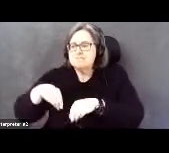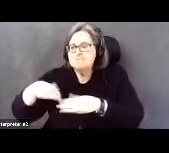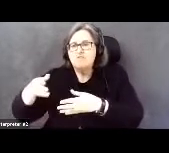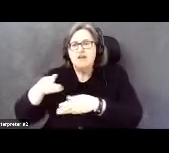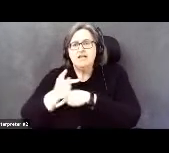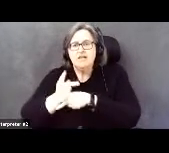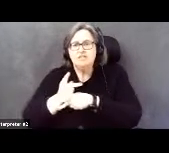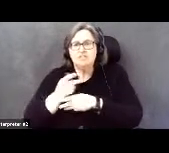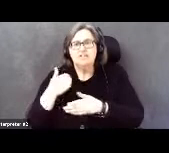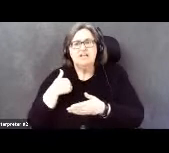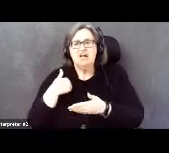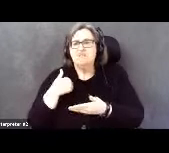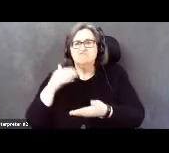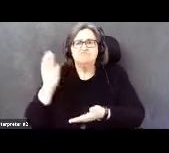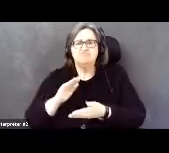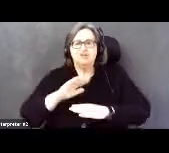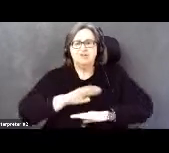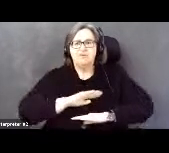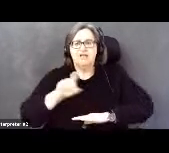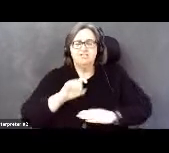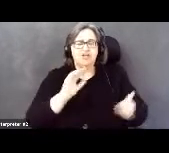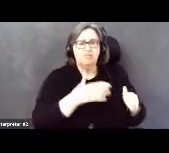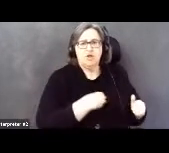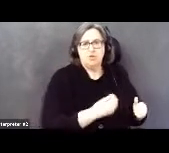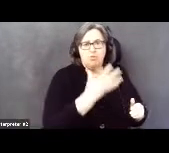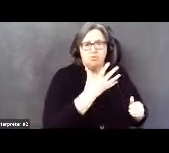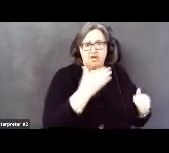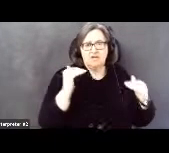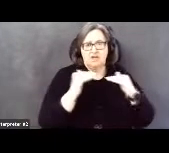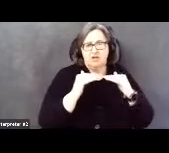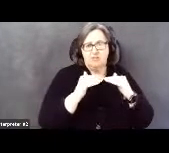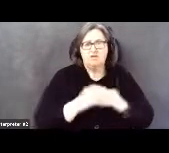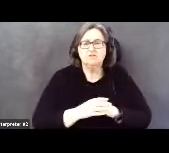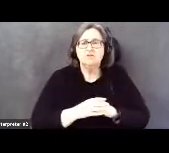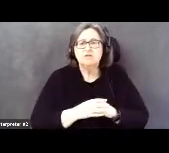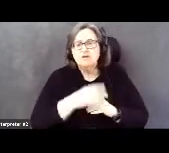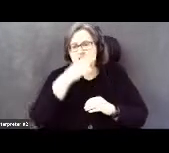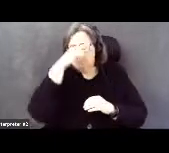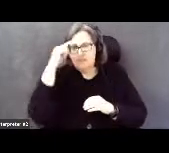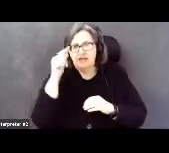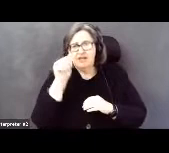fewer met needs as opposed to their white counterparts. Black and Asian Pacific islander